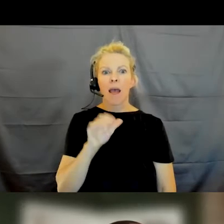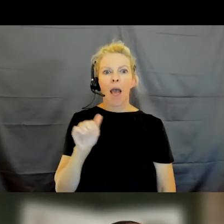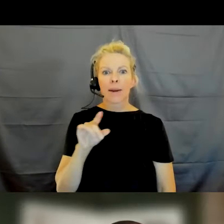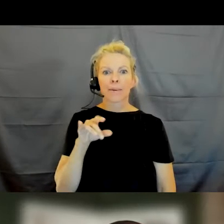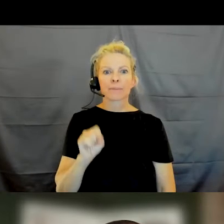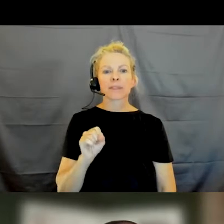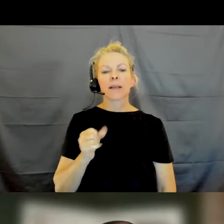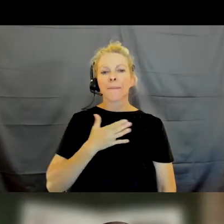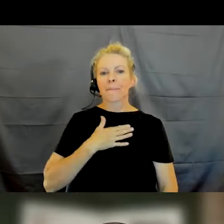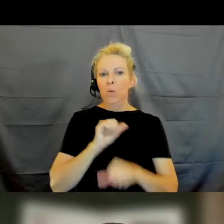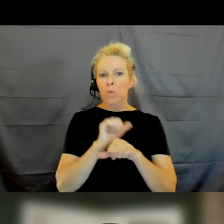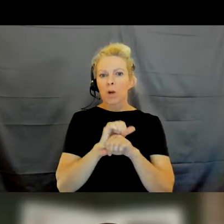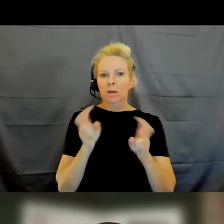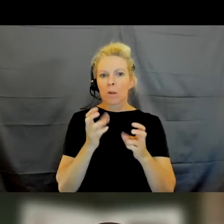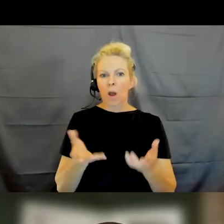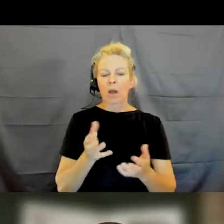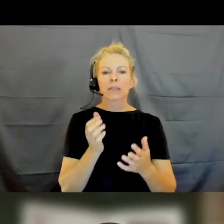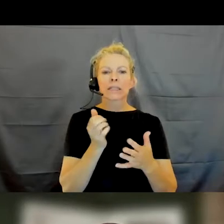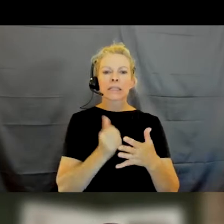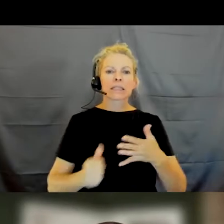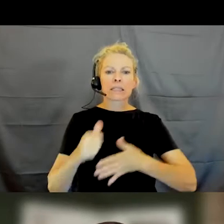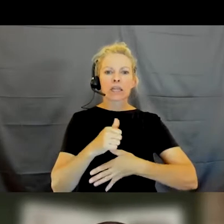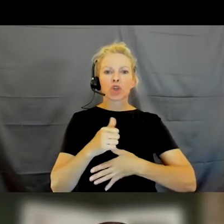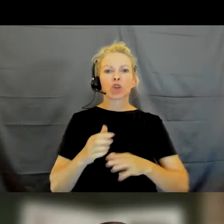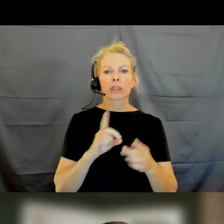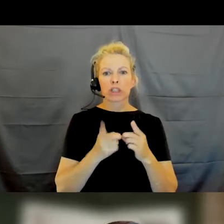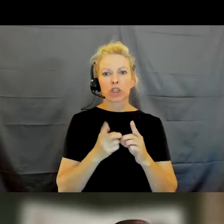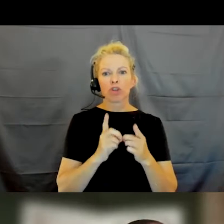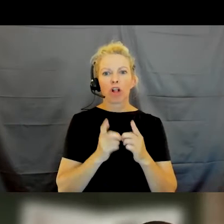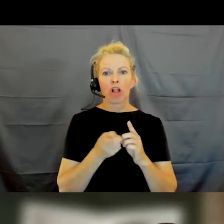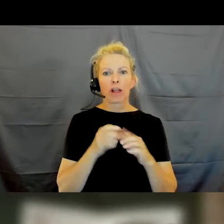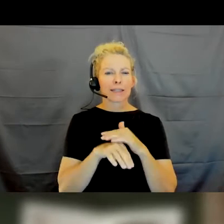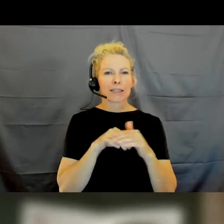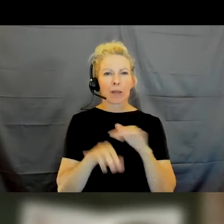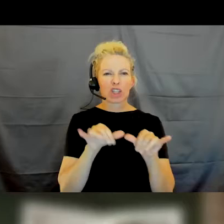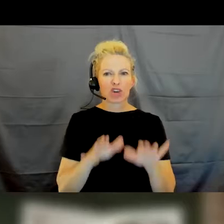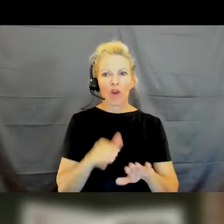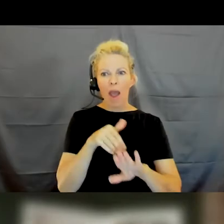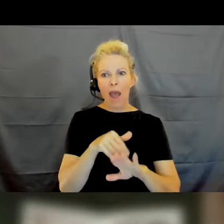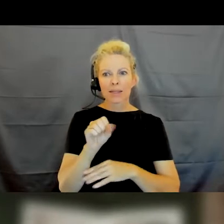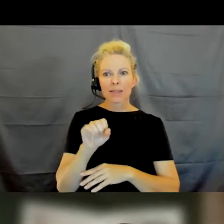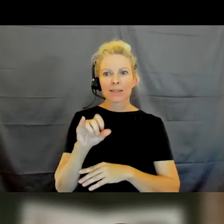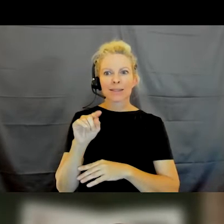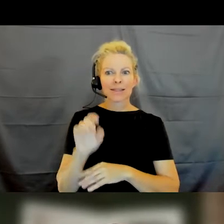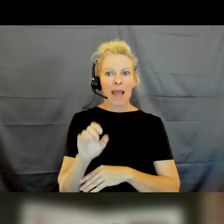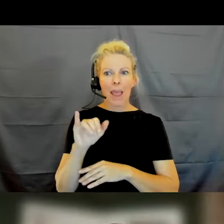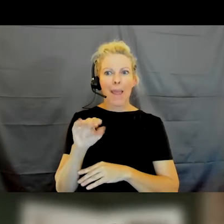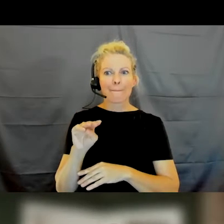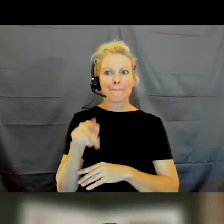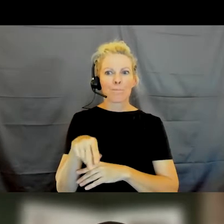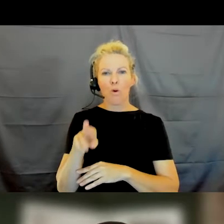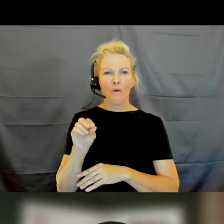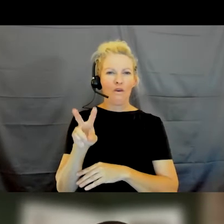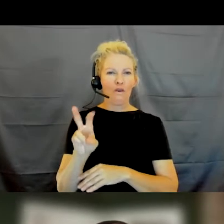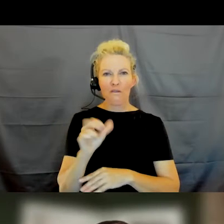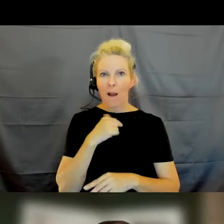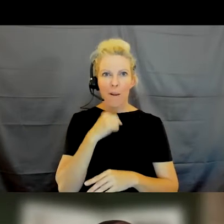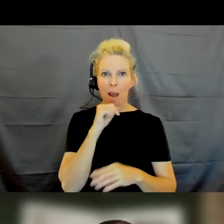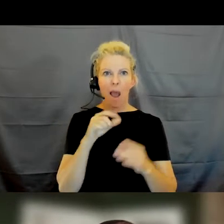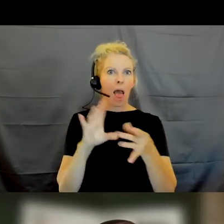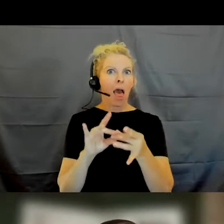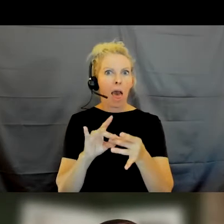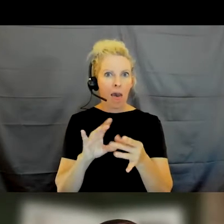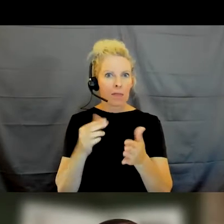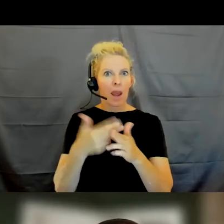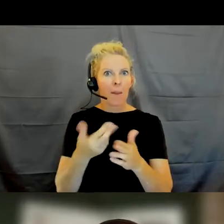Siteimprove. Won't mention it again. It is lovely to be here with you all. I wanted to start,